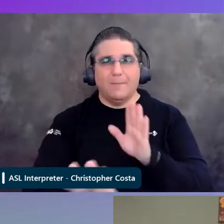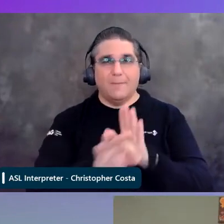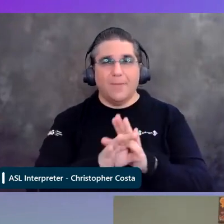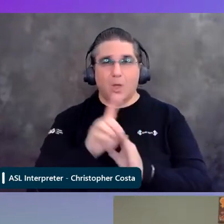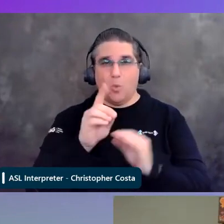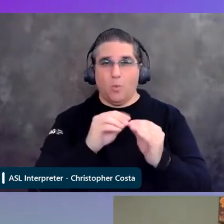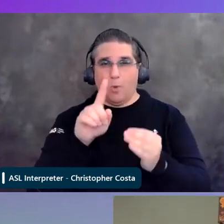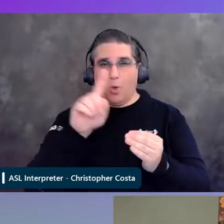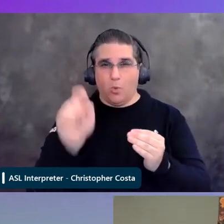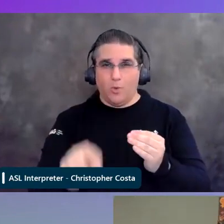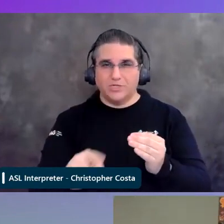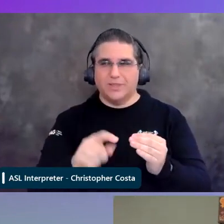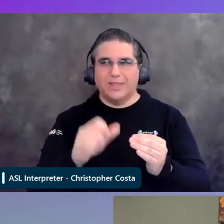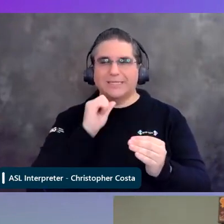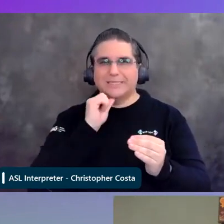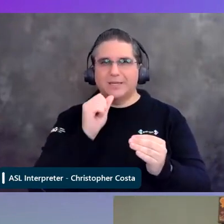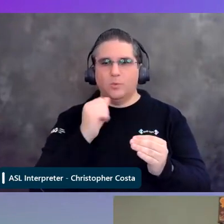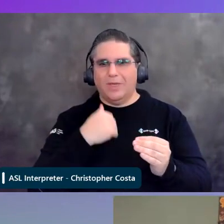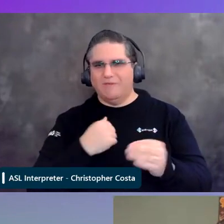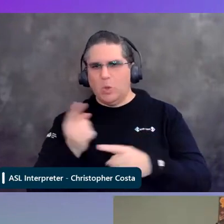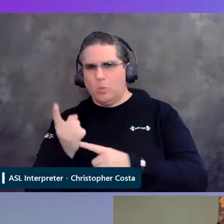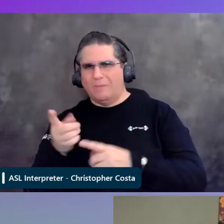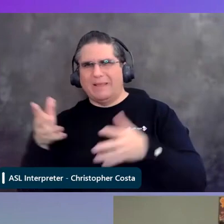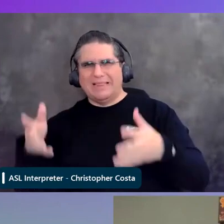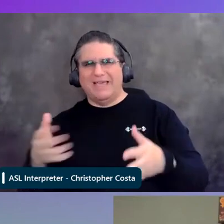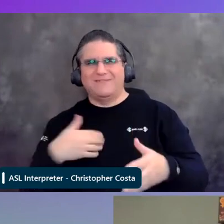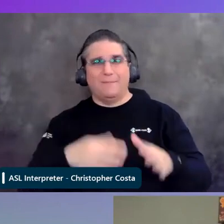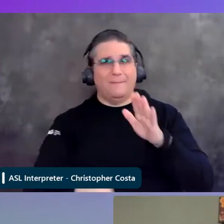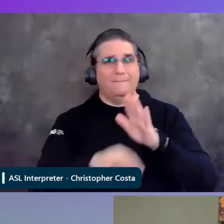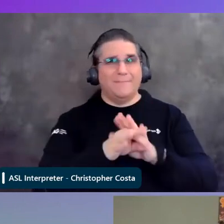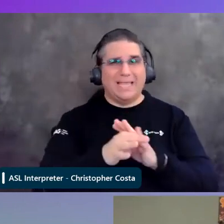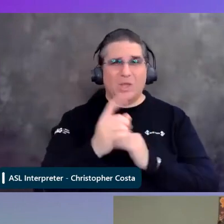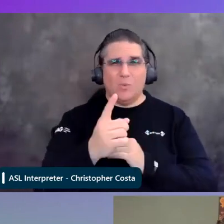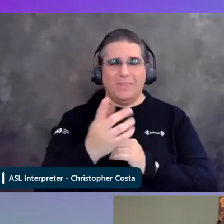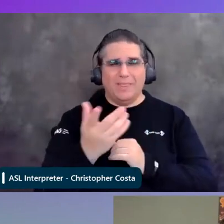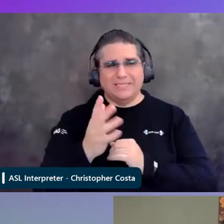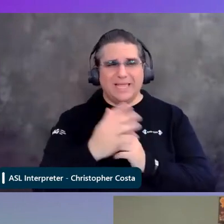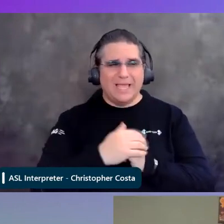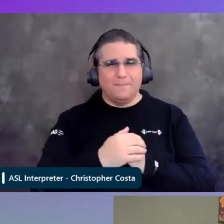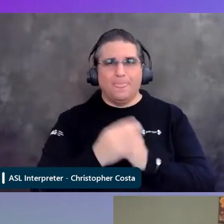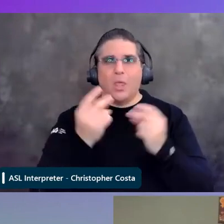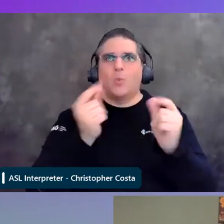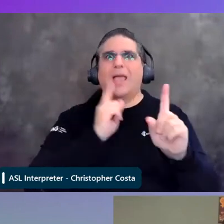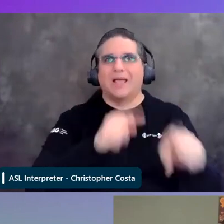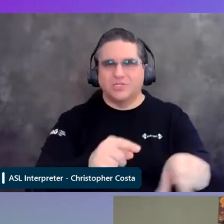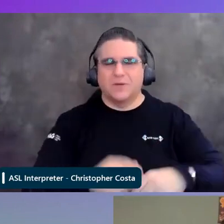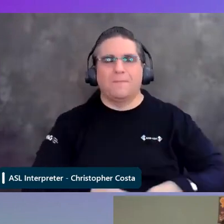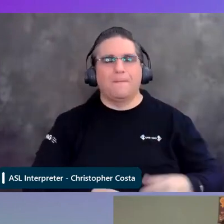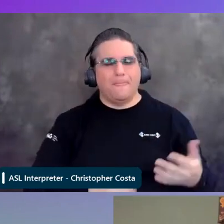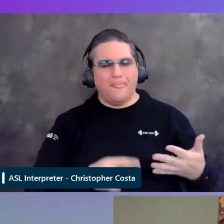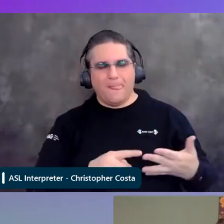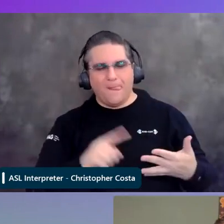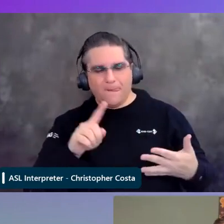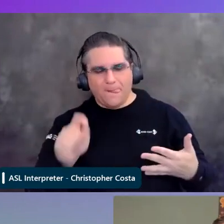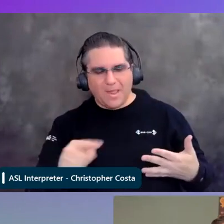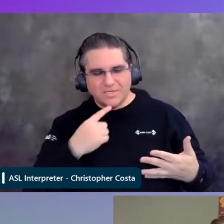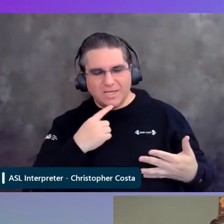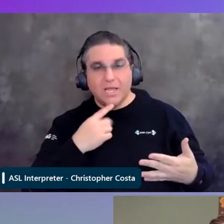question that doesn't have a we have about one minute left. So I just want to choose a question that's probably quick answer.